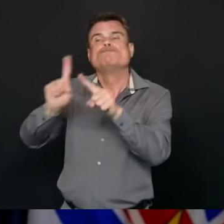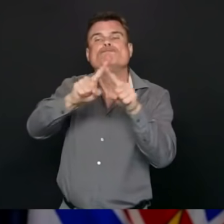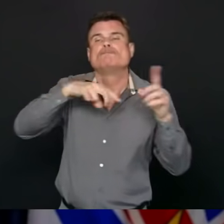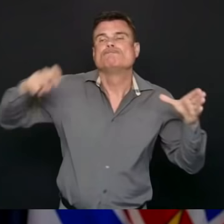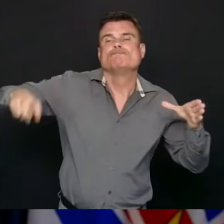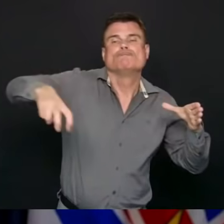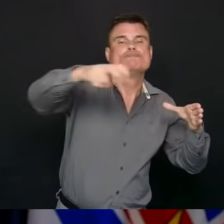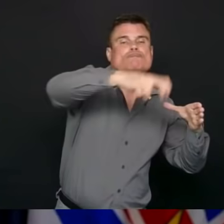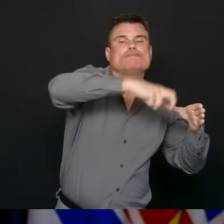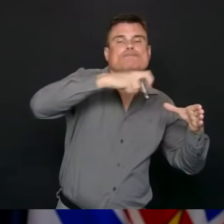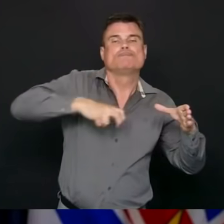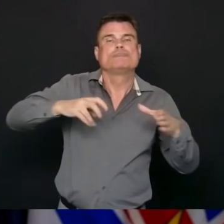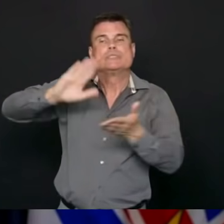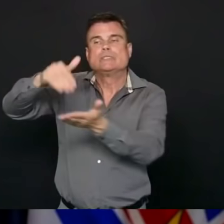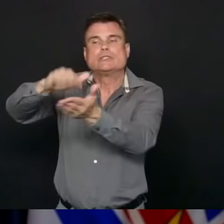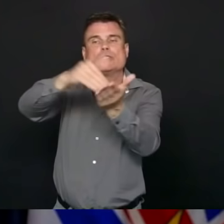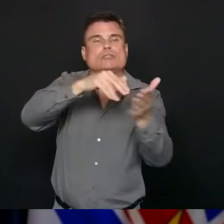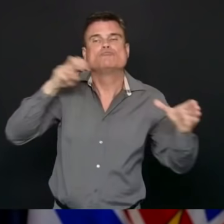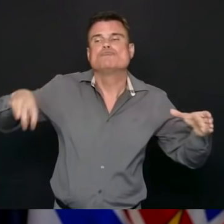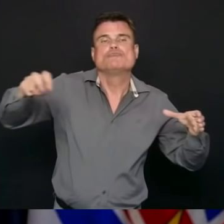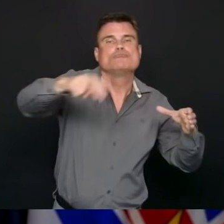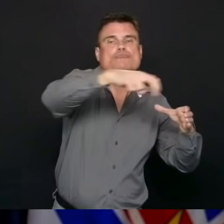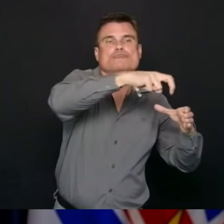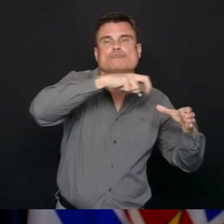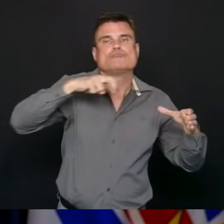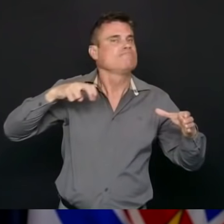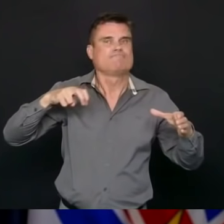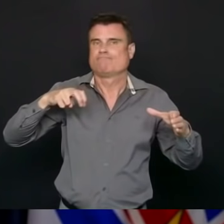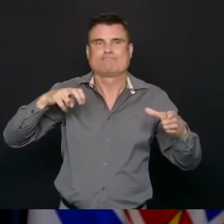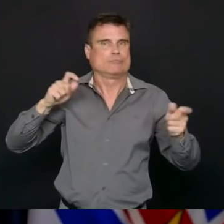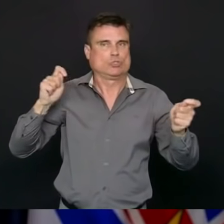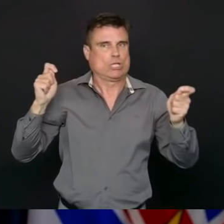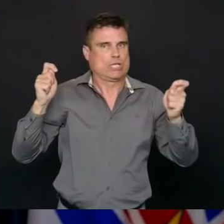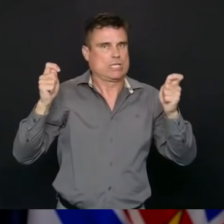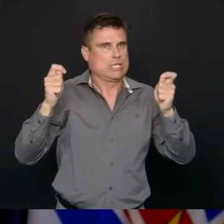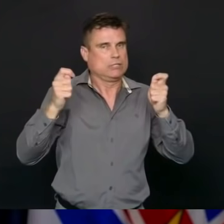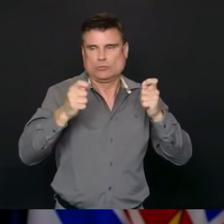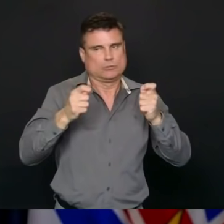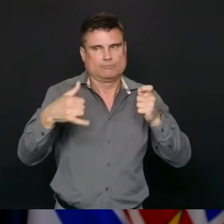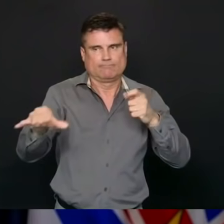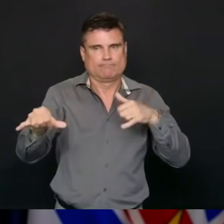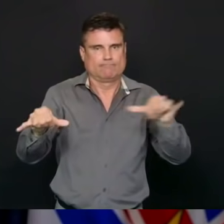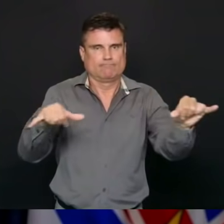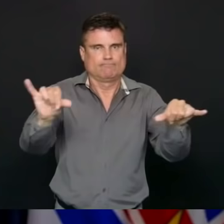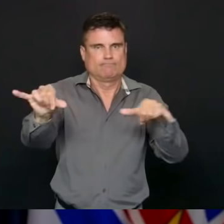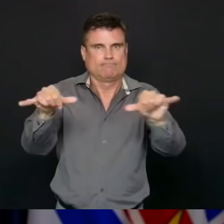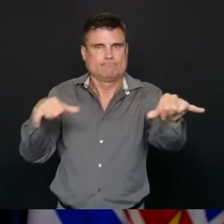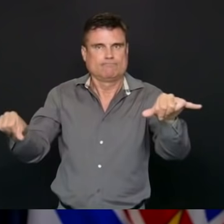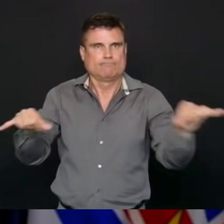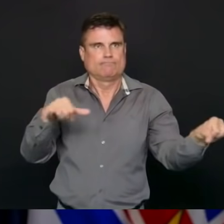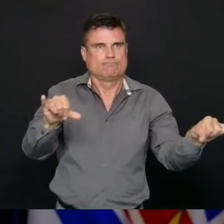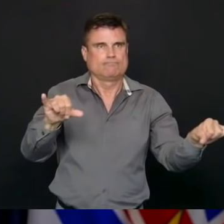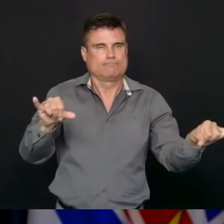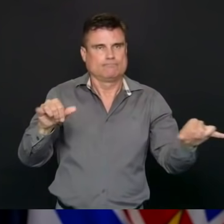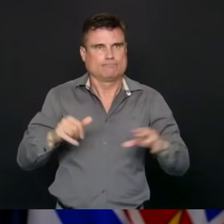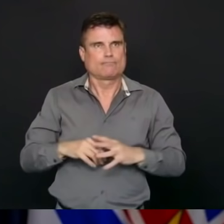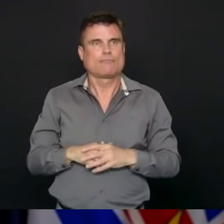multiple facility employees. Here is where we are right now and dealing with this situation.